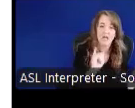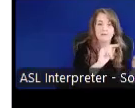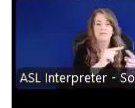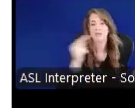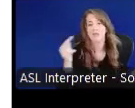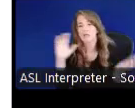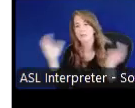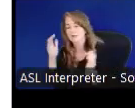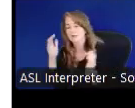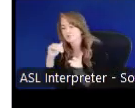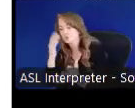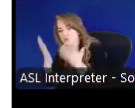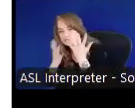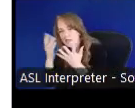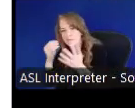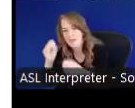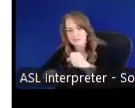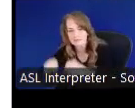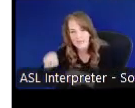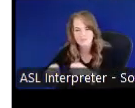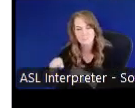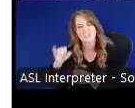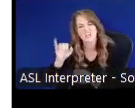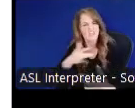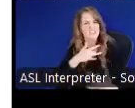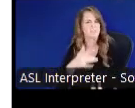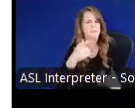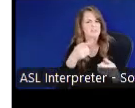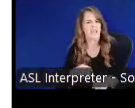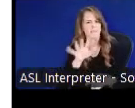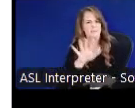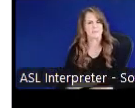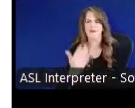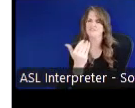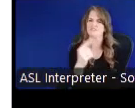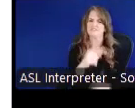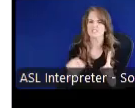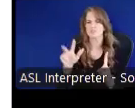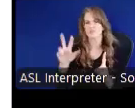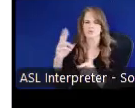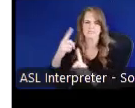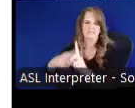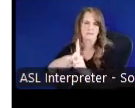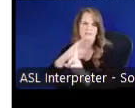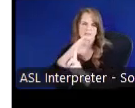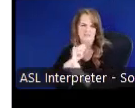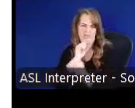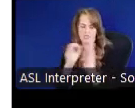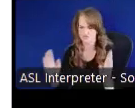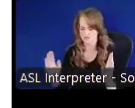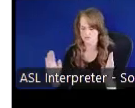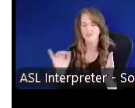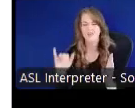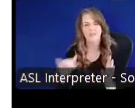pretty strongly between 15 and 36 months of age. So again, where that toddler is really recognizing that they have their